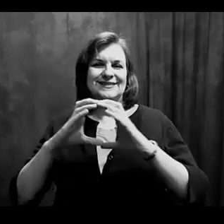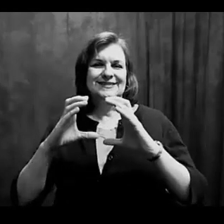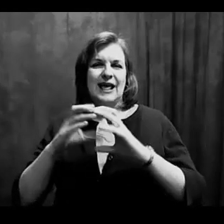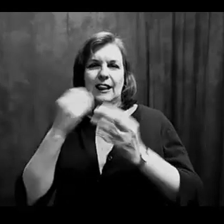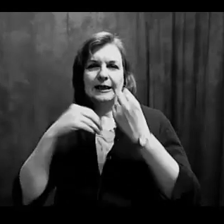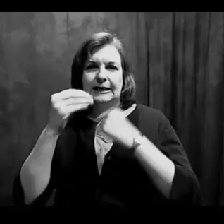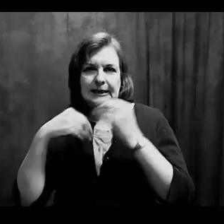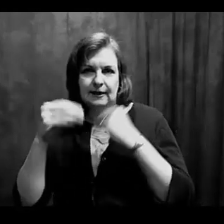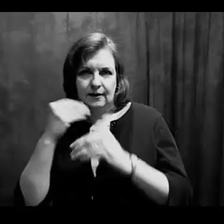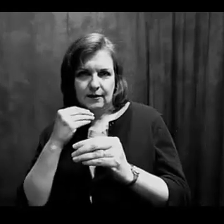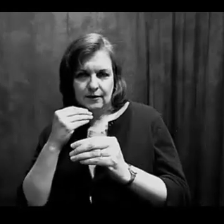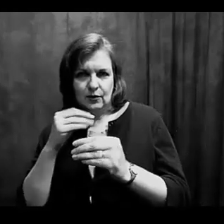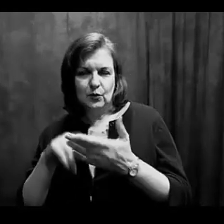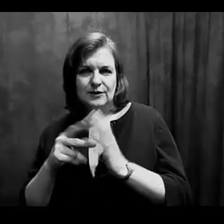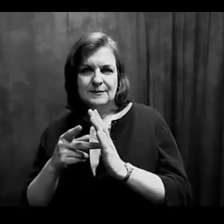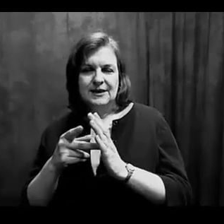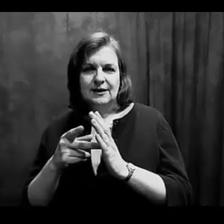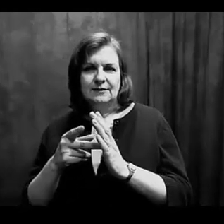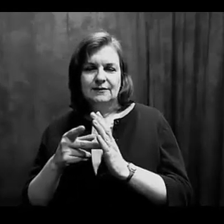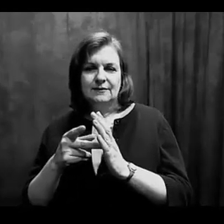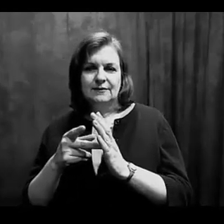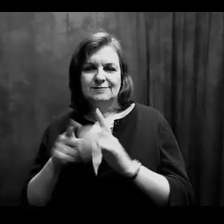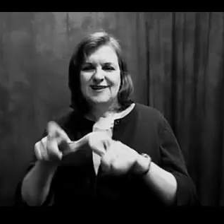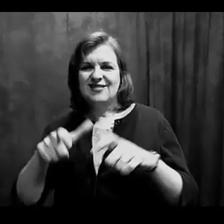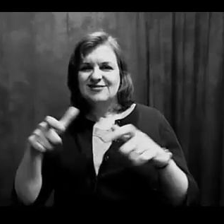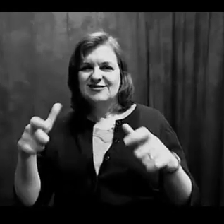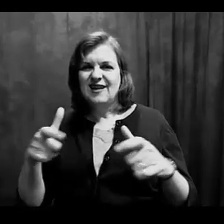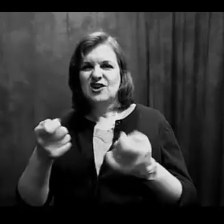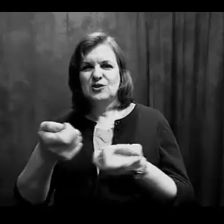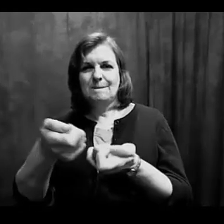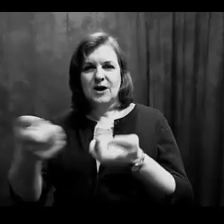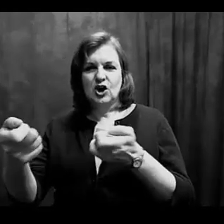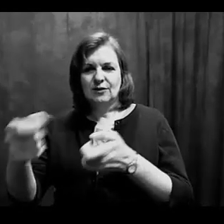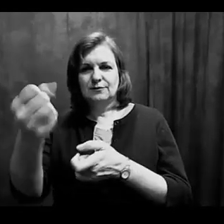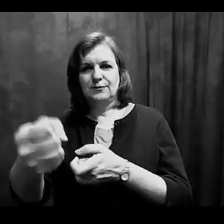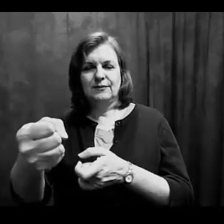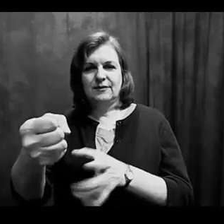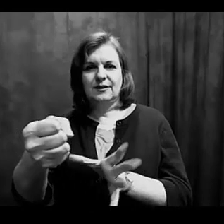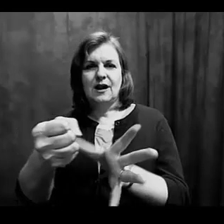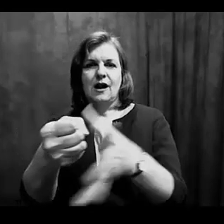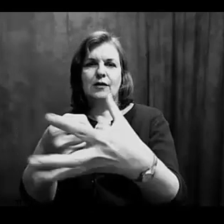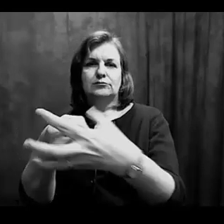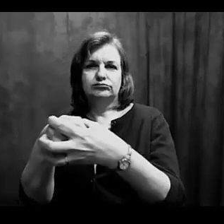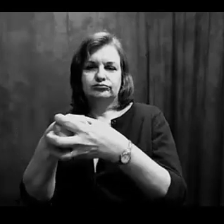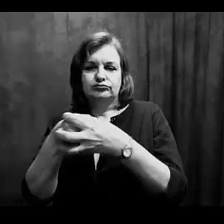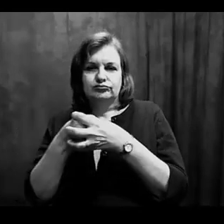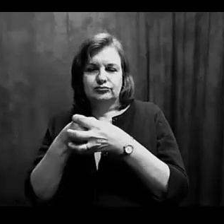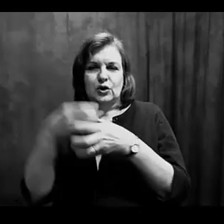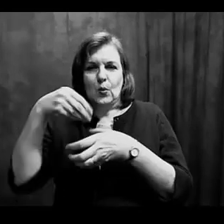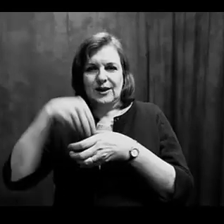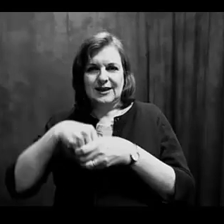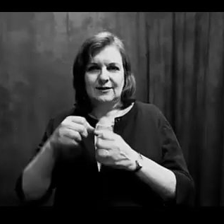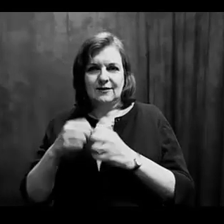so this is bringing in large particles